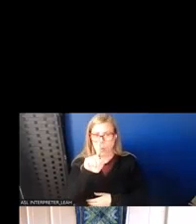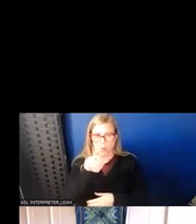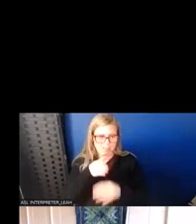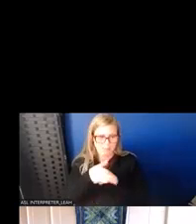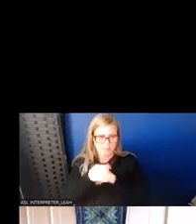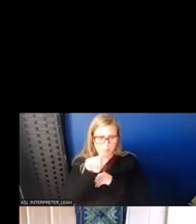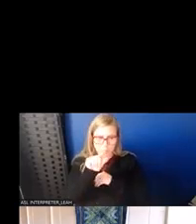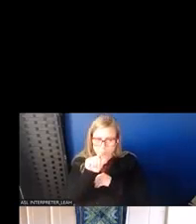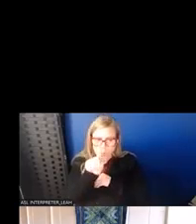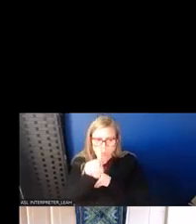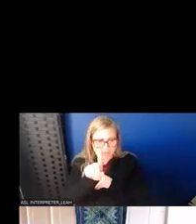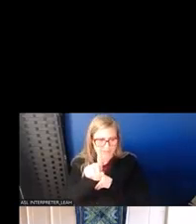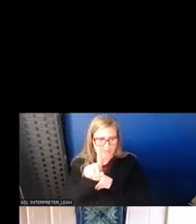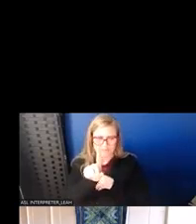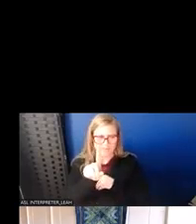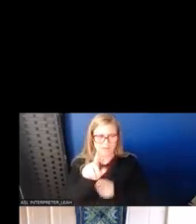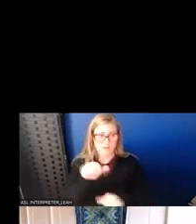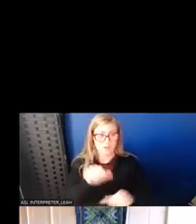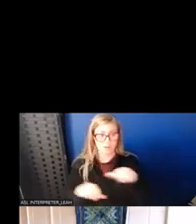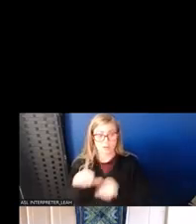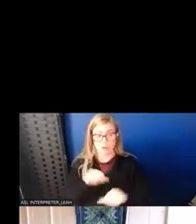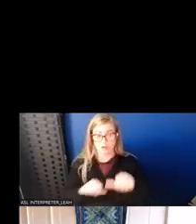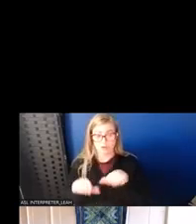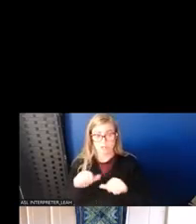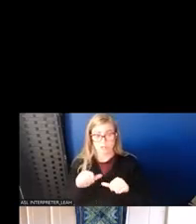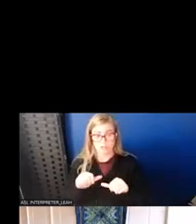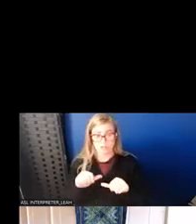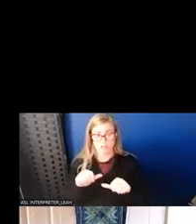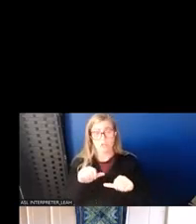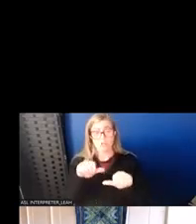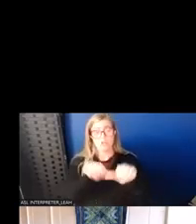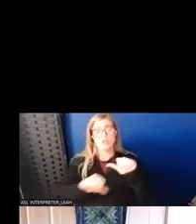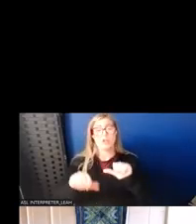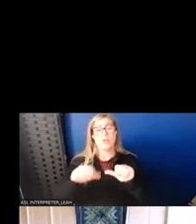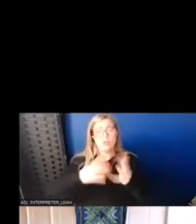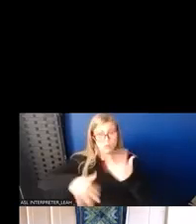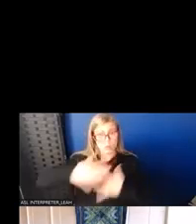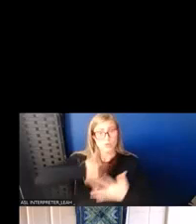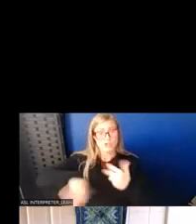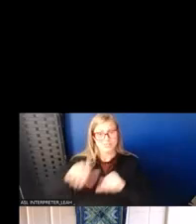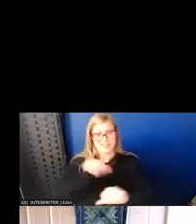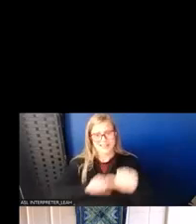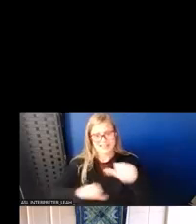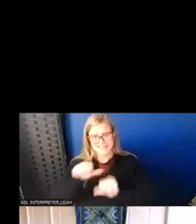little bit longer to move towards publishing in larger teams.